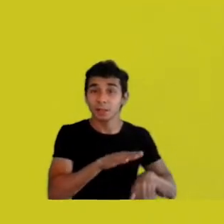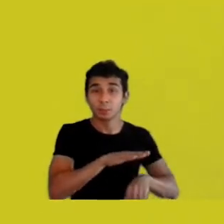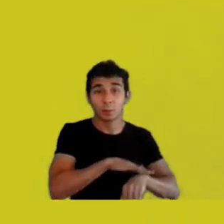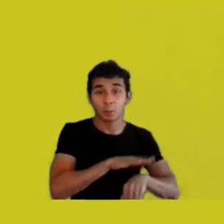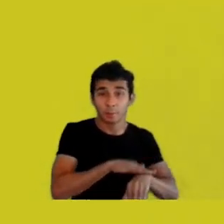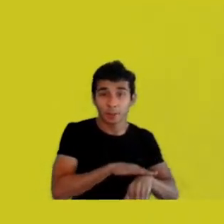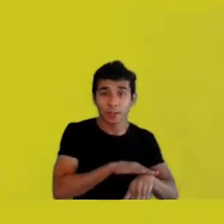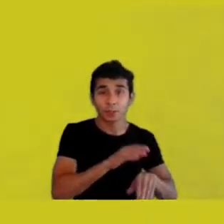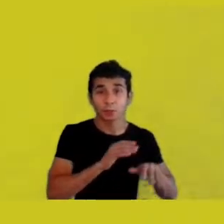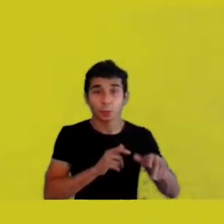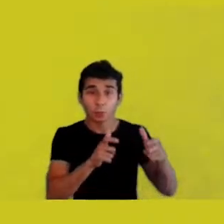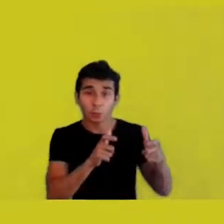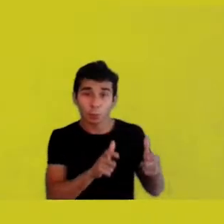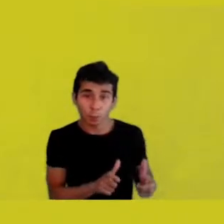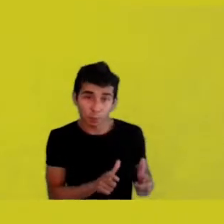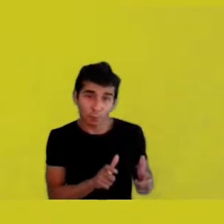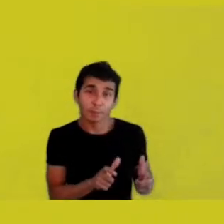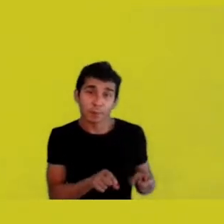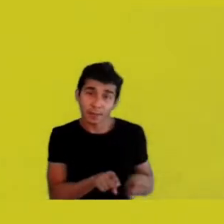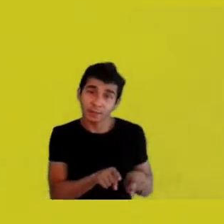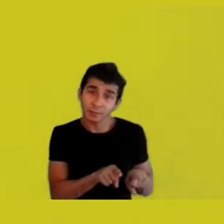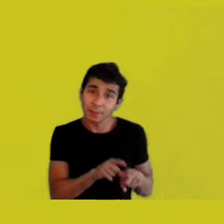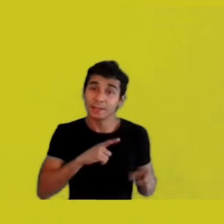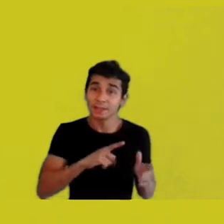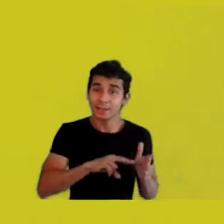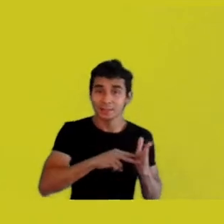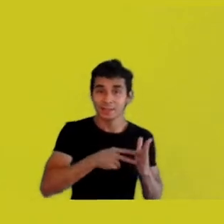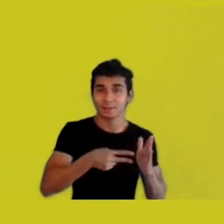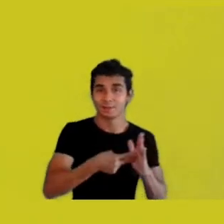So kindoki,